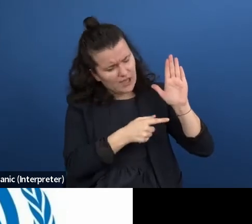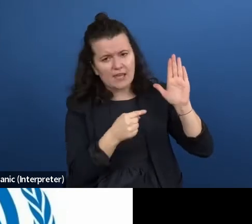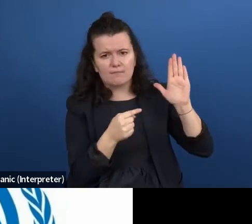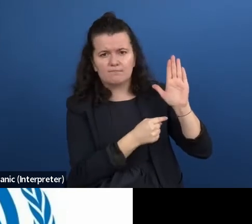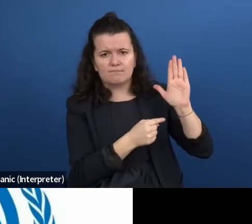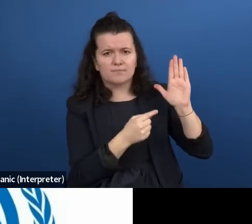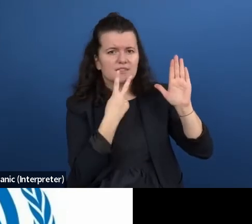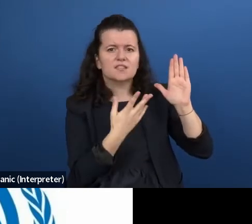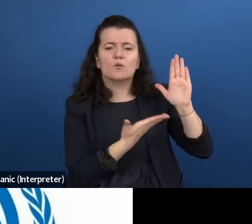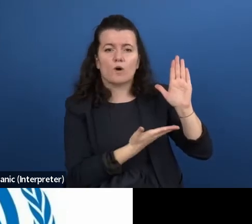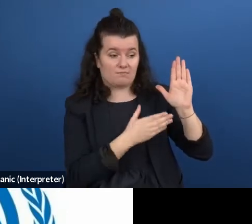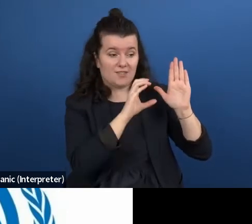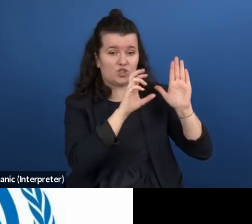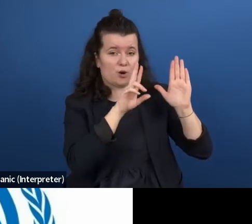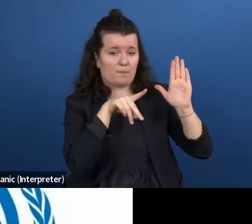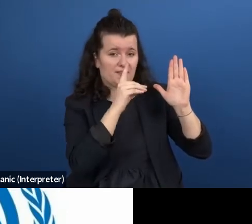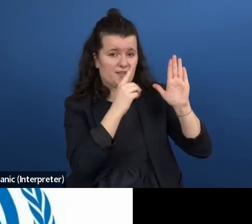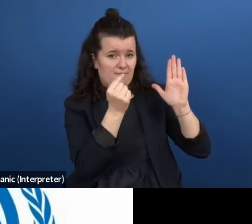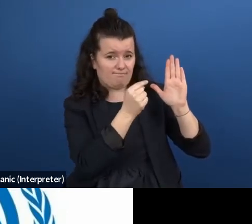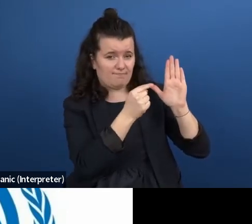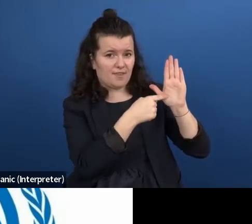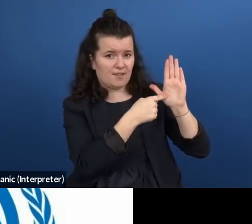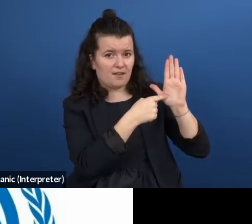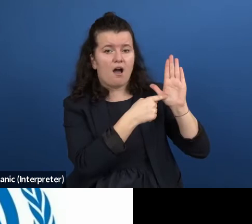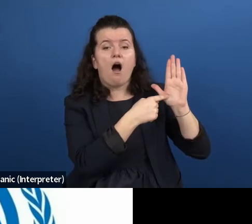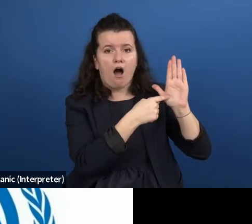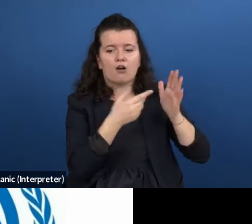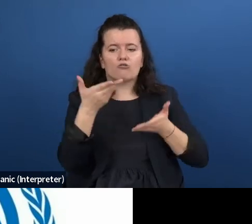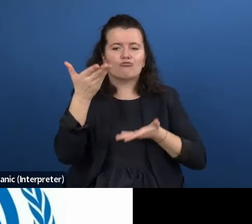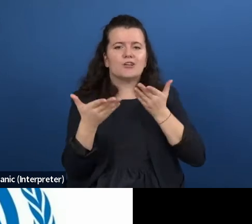which requires reasonable accommodations as a nondiscrimination measure.